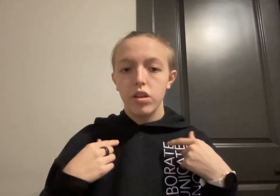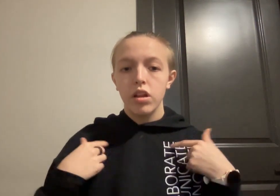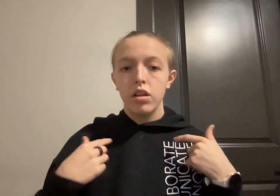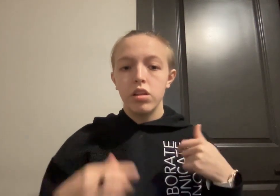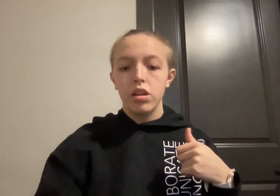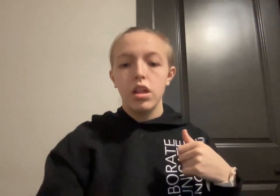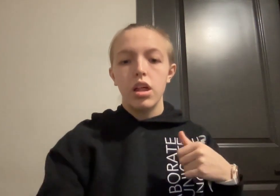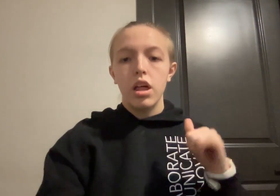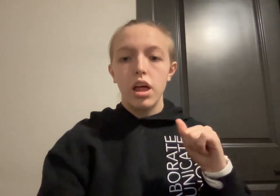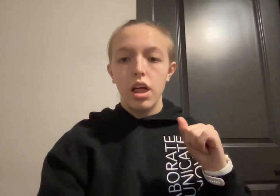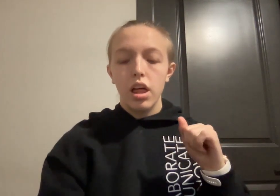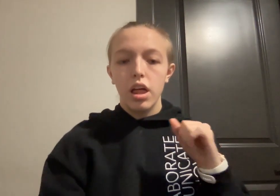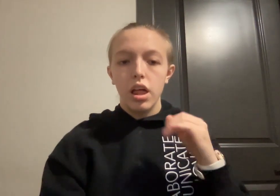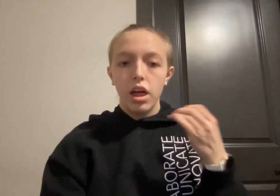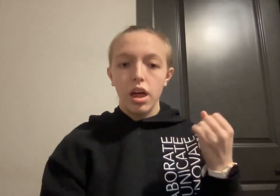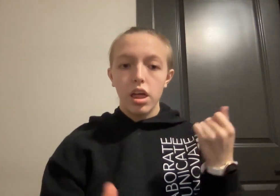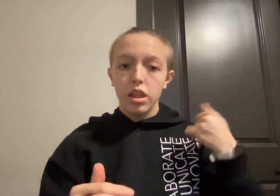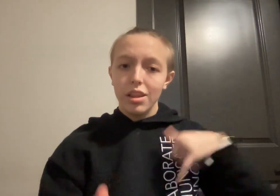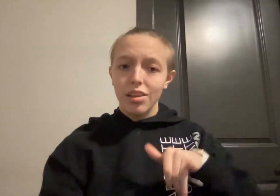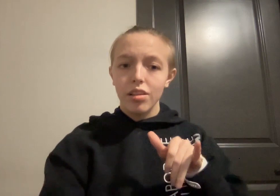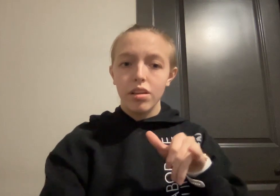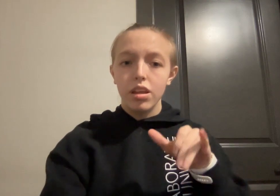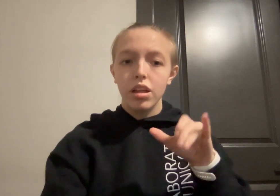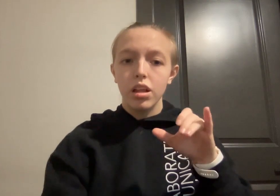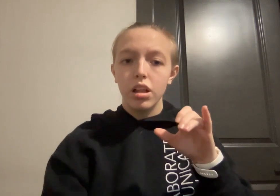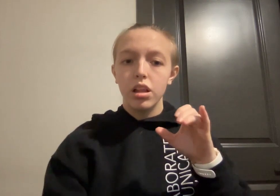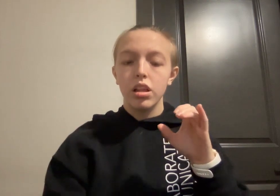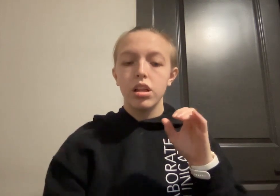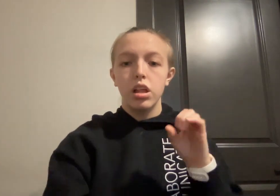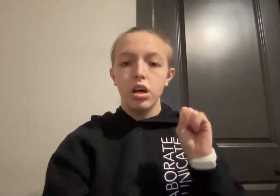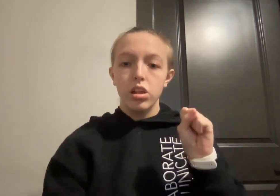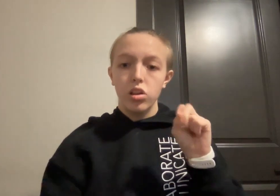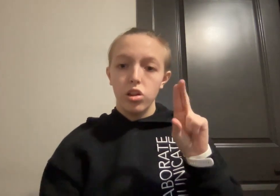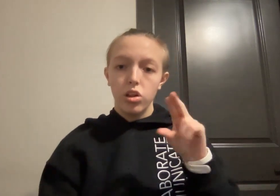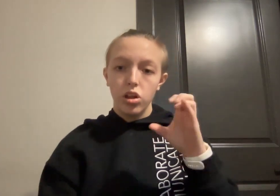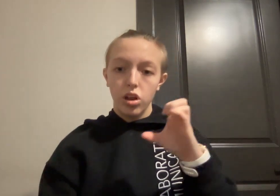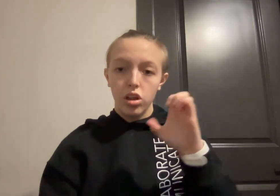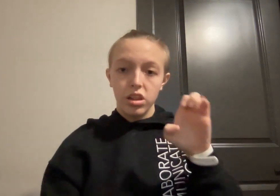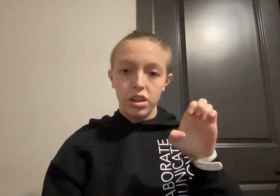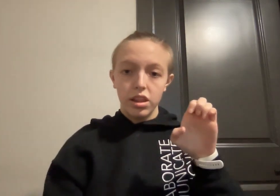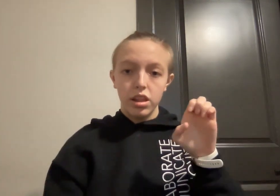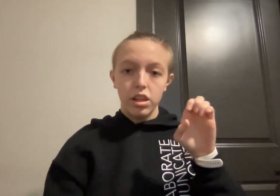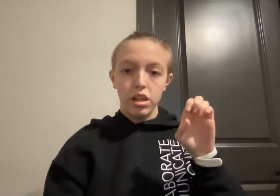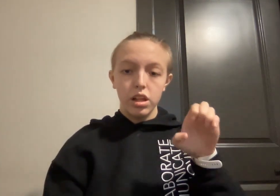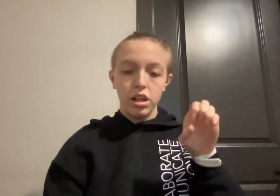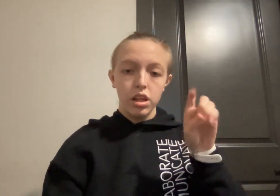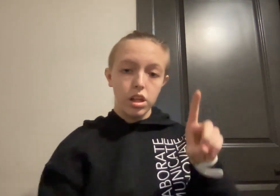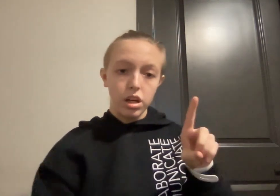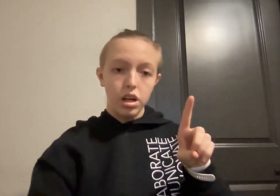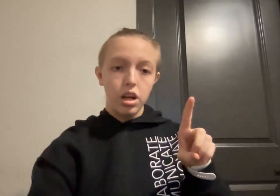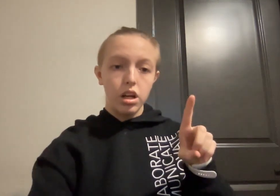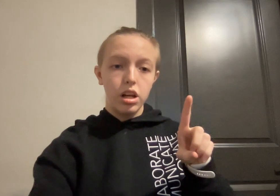and still succeed